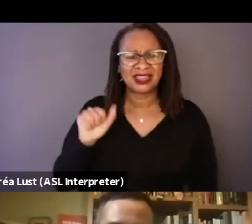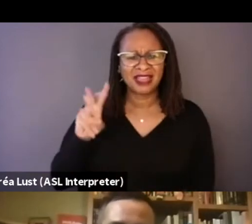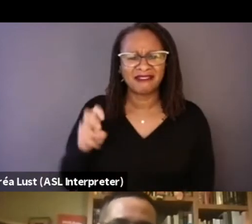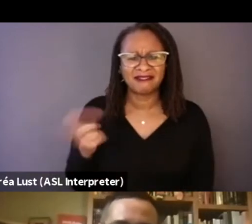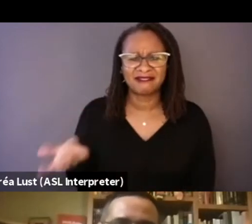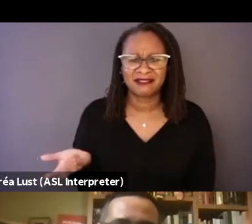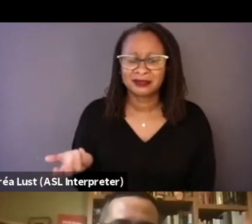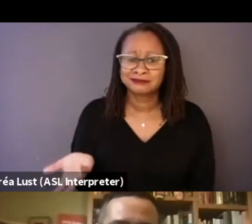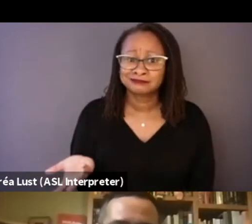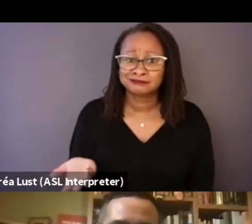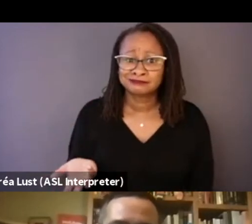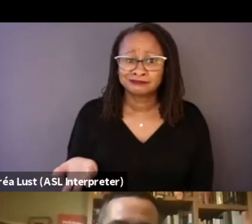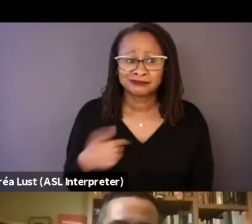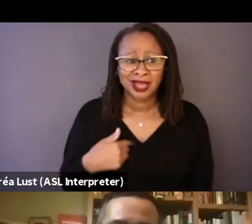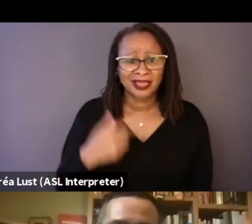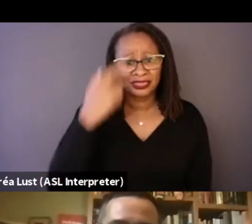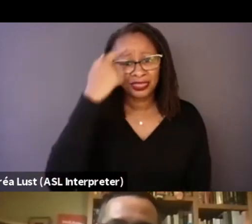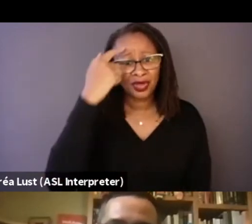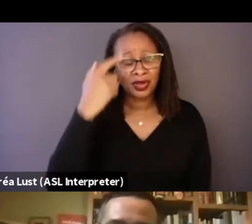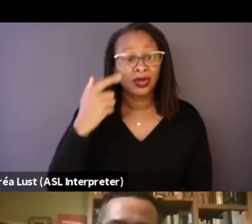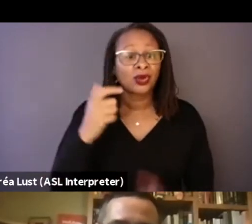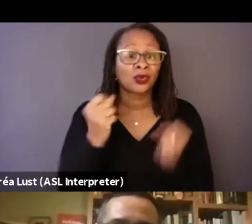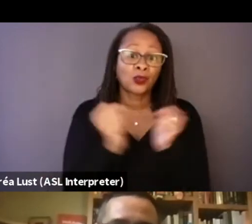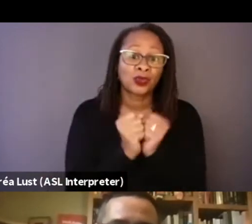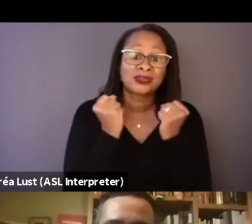And I thought as with many of your films,